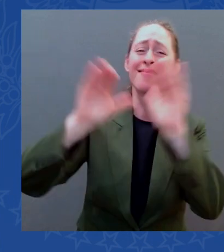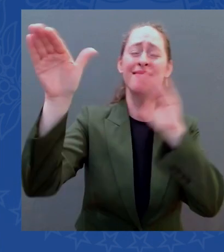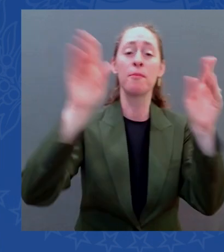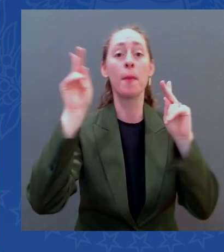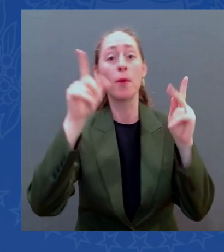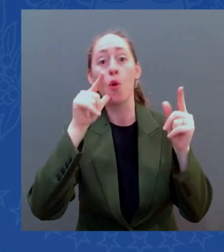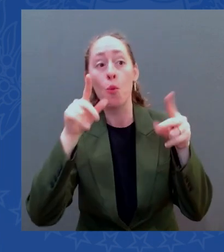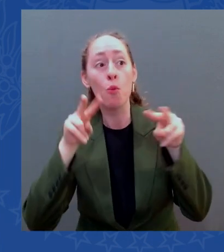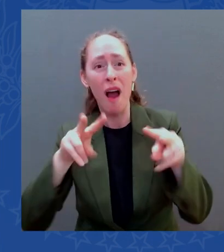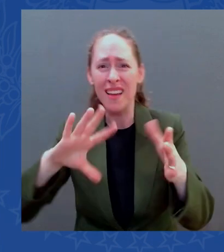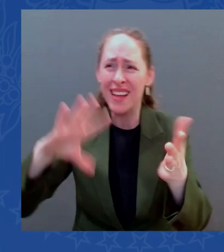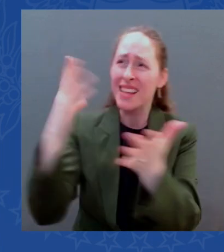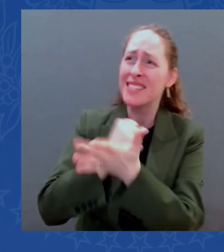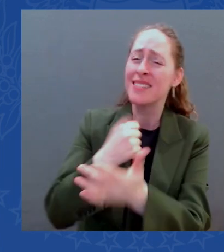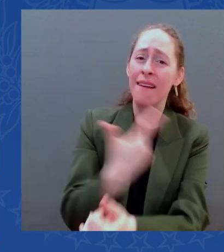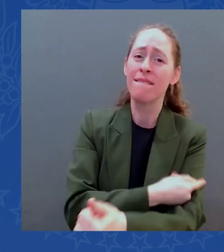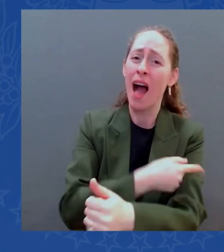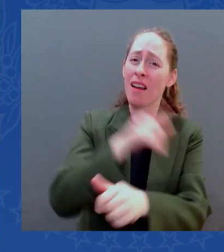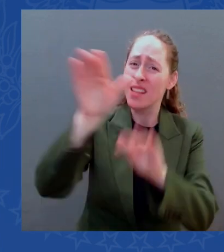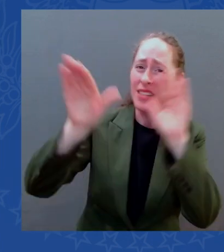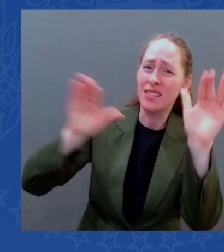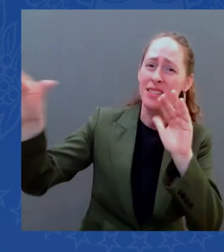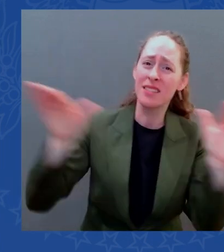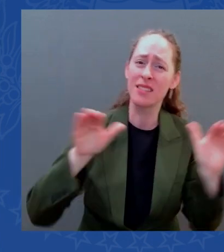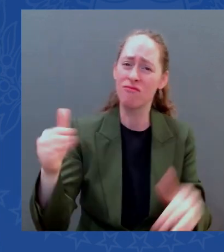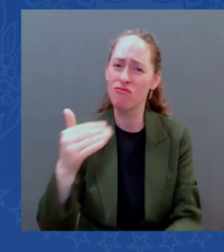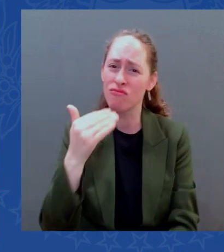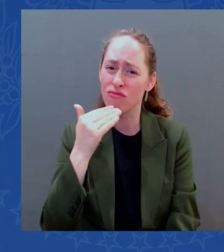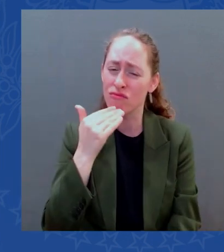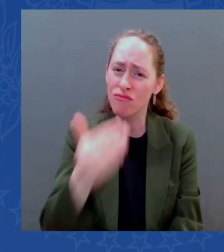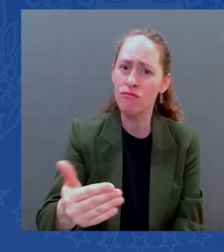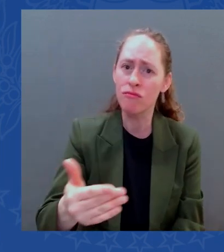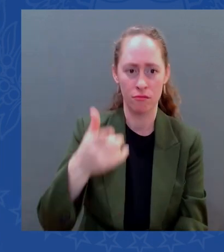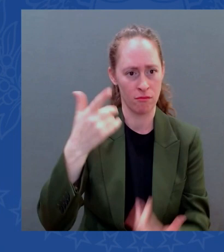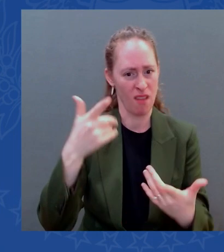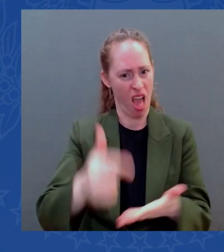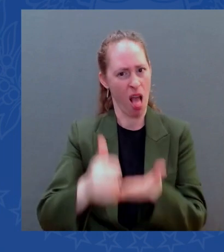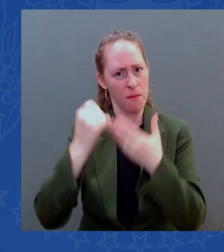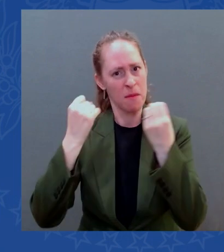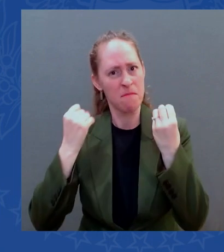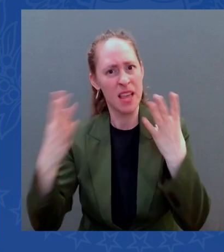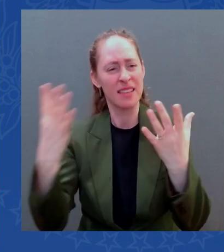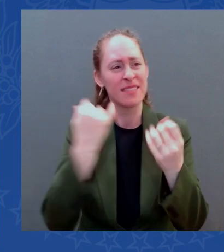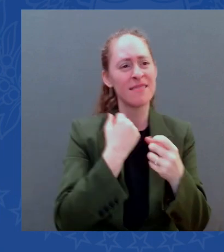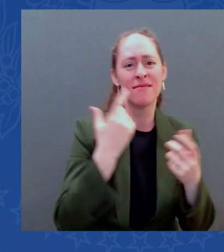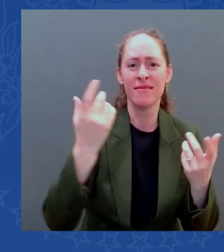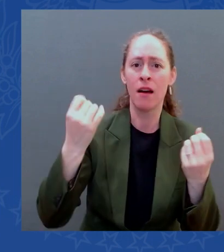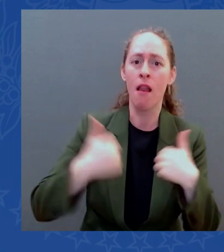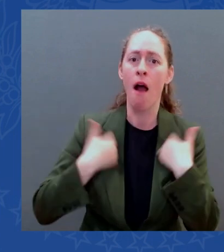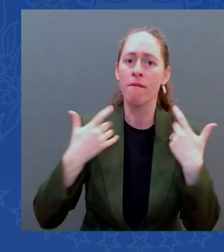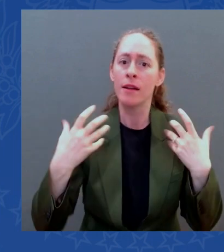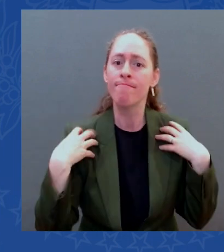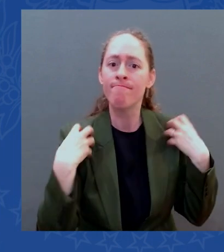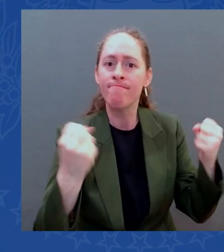and our economy go from being on the mend to on the move. Look, I'm not saying that the First Lady